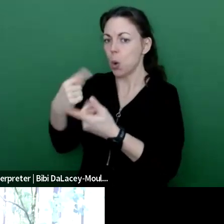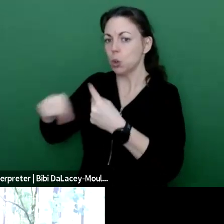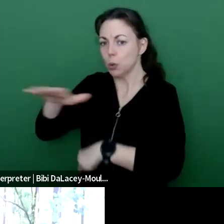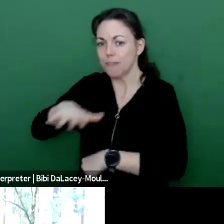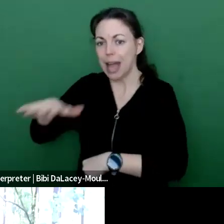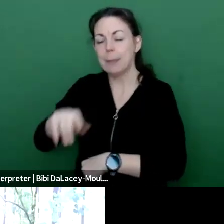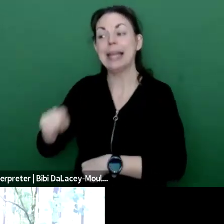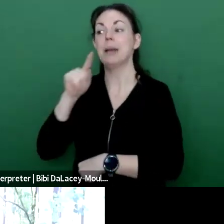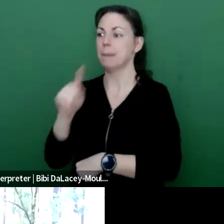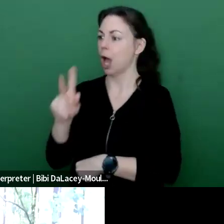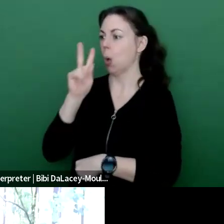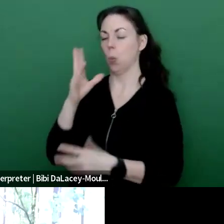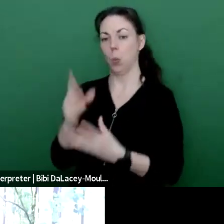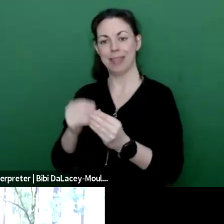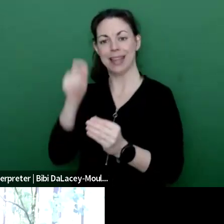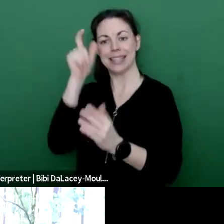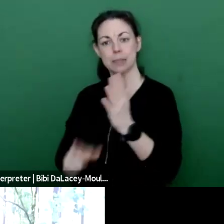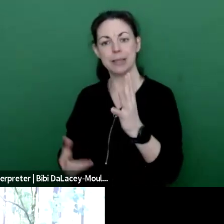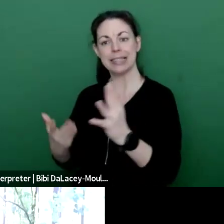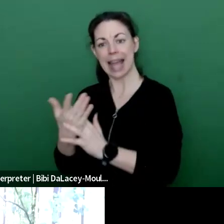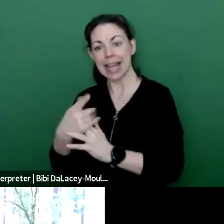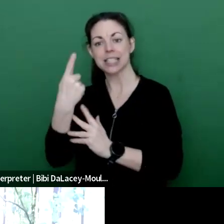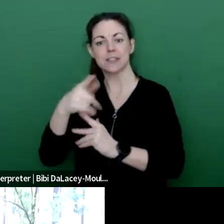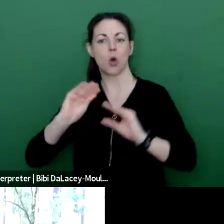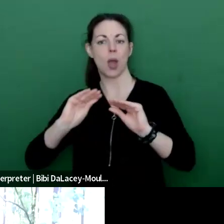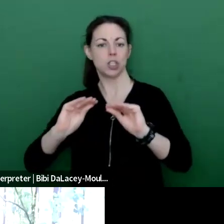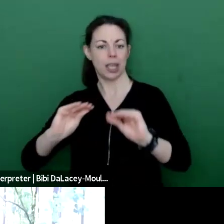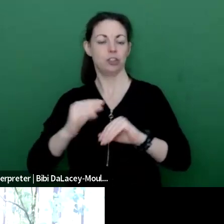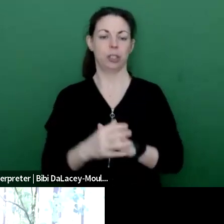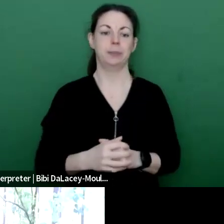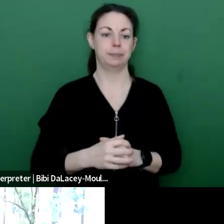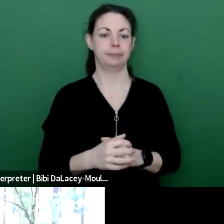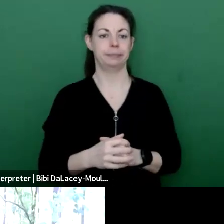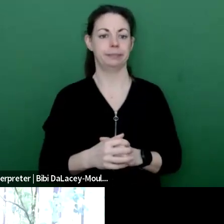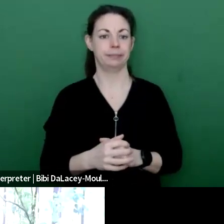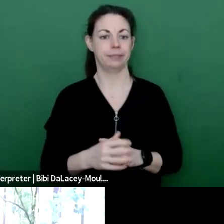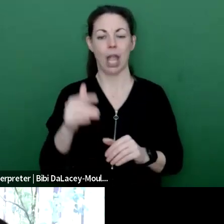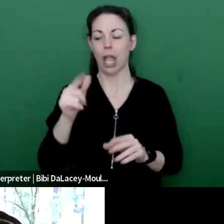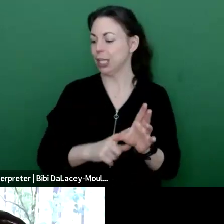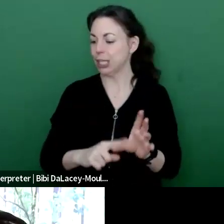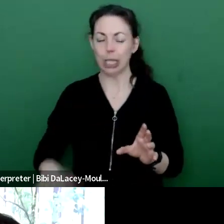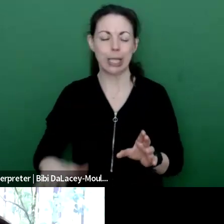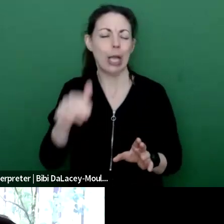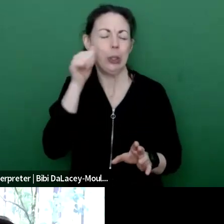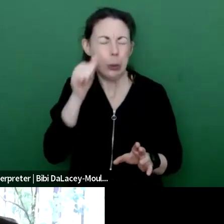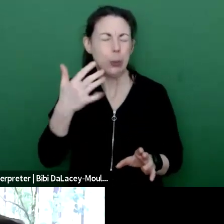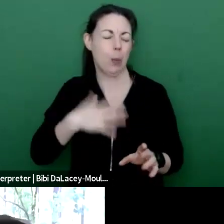disability access to education. I knew from a very young age I wanted to make a difference. I was gonna be a nurse, but that, that,